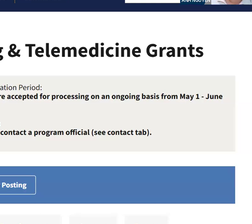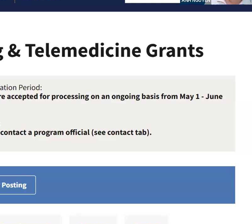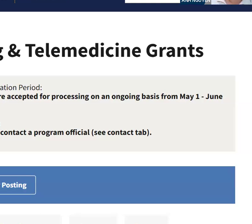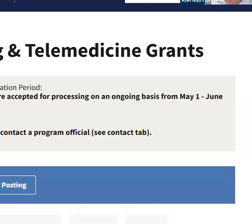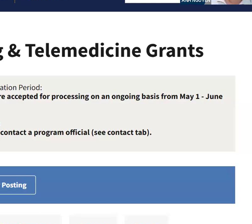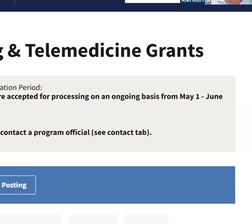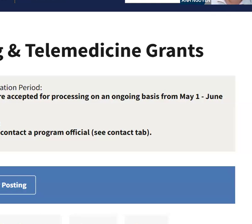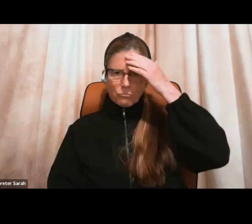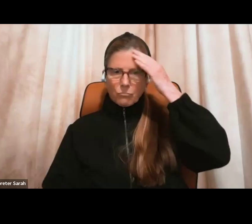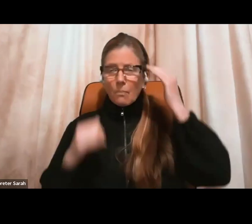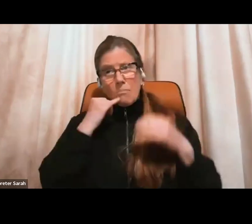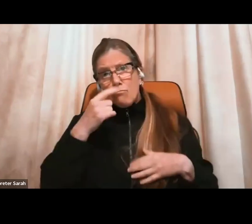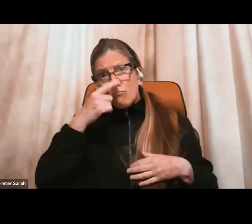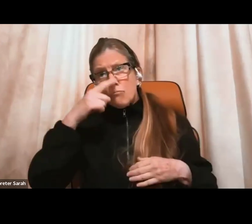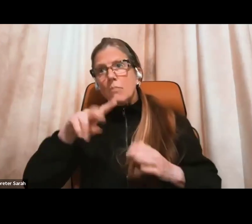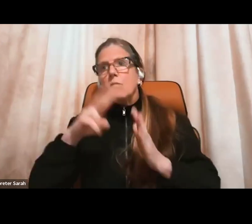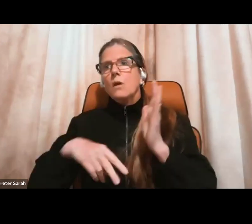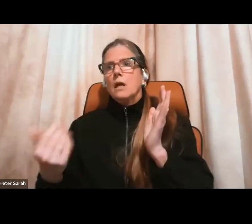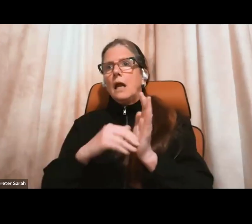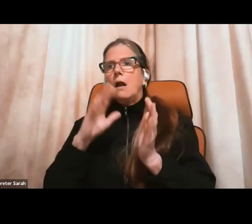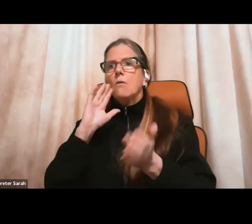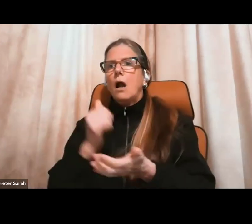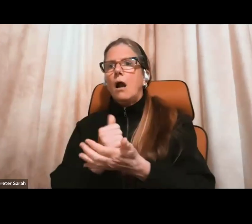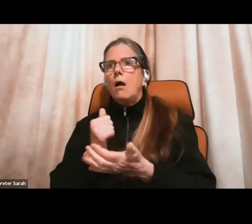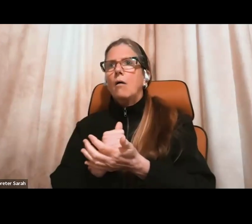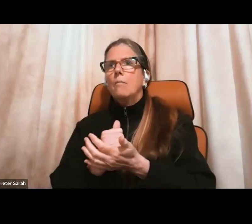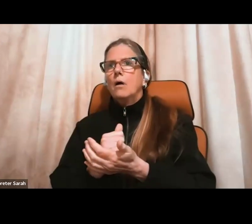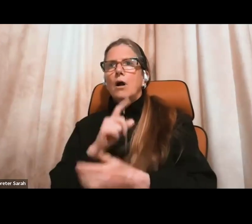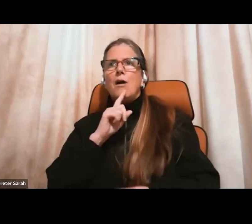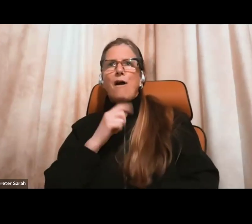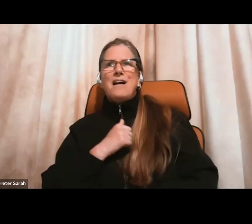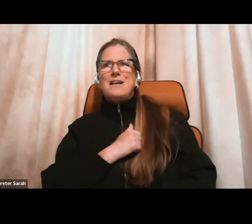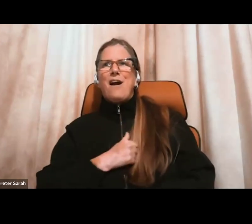you could read that again, that'd be helpful. Yeah, sorry, I also realized I was still sharing